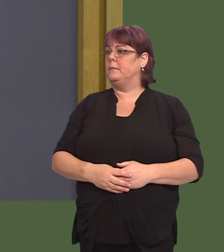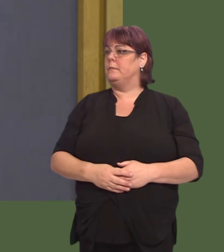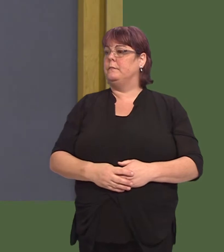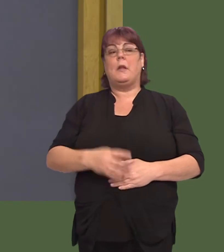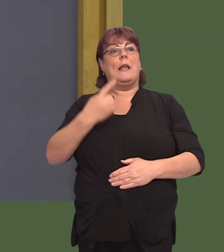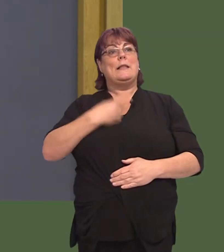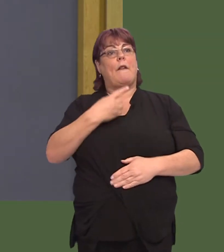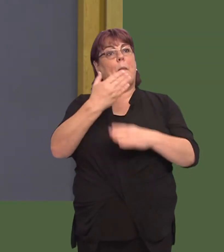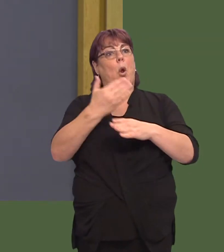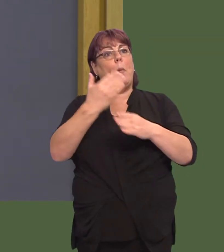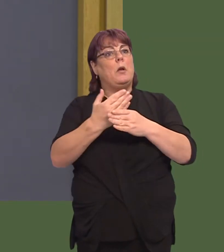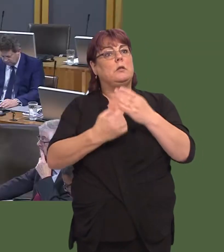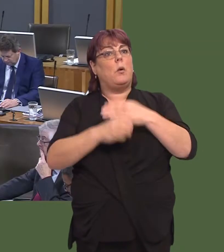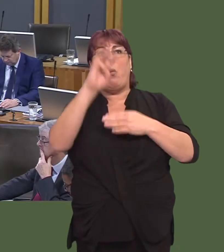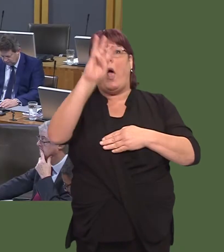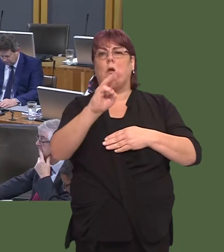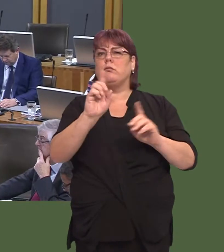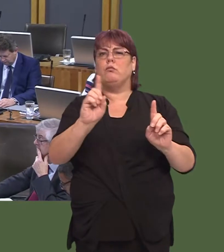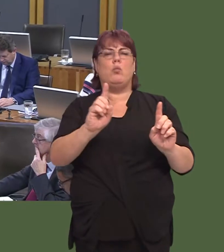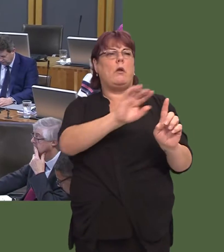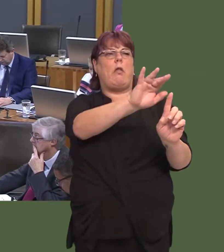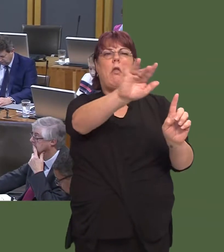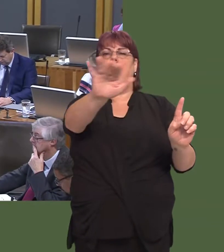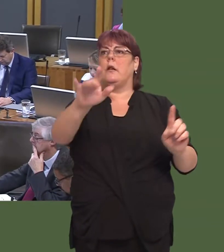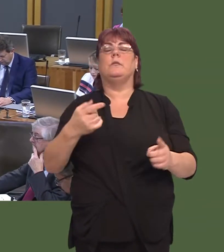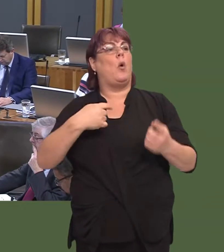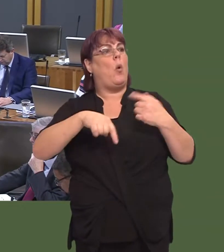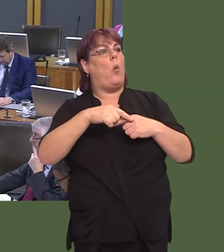(OAQ51252)[R] Carwyn Jones: Self-employment remains a cornerstone of the Welsh economy and is central to the national strategy.